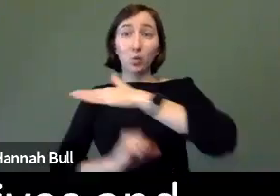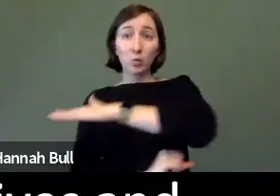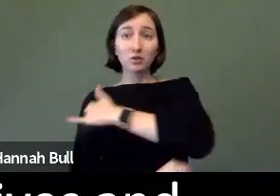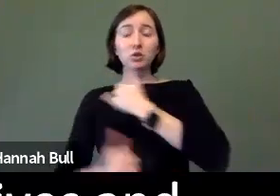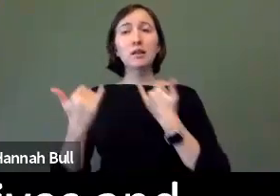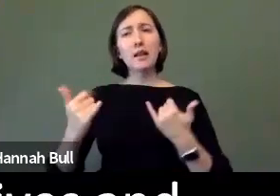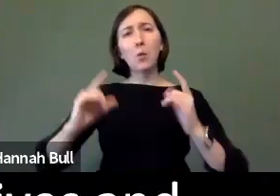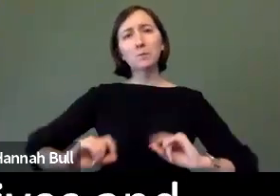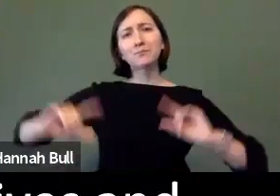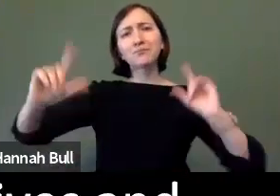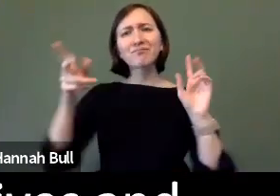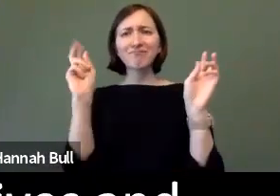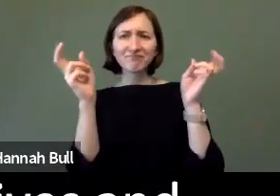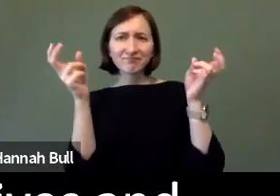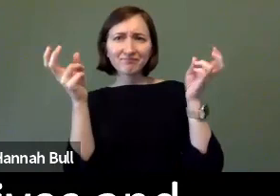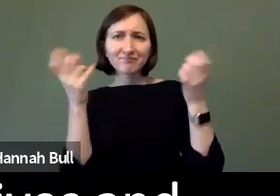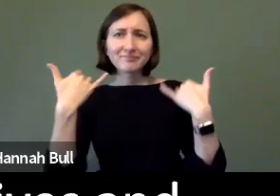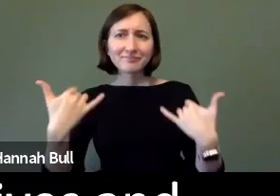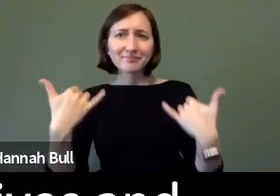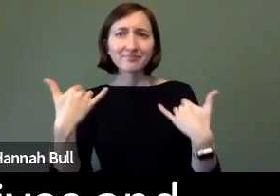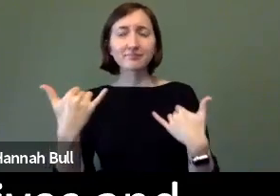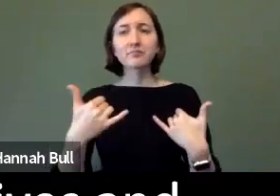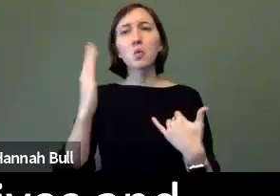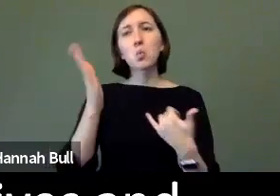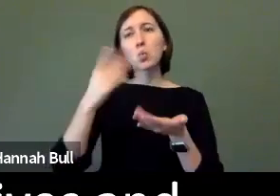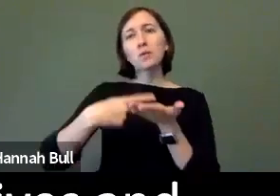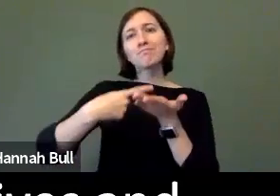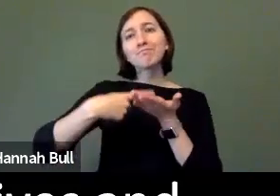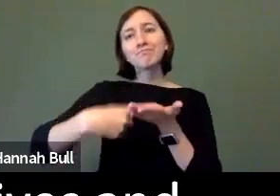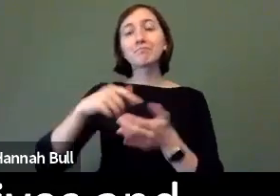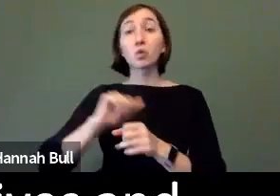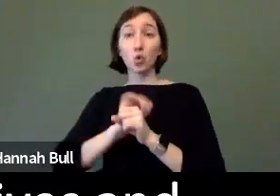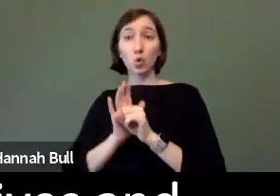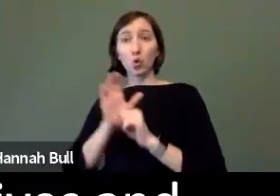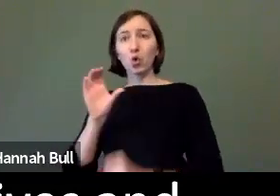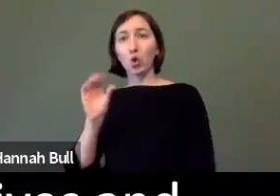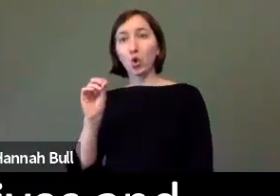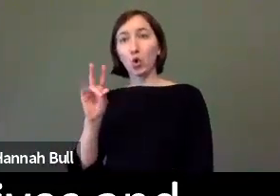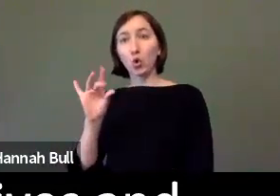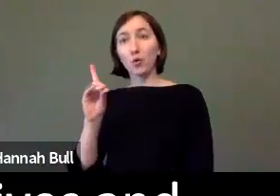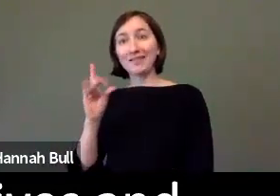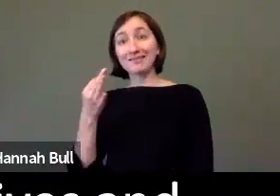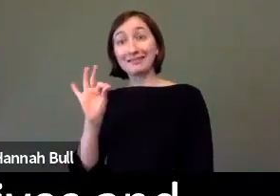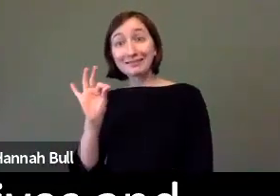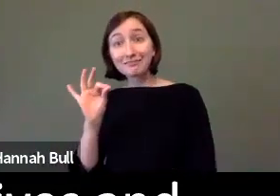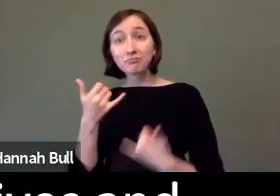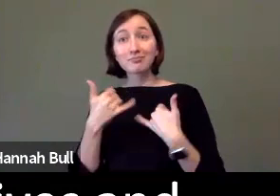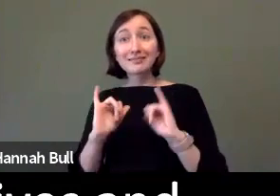We're going to talk today about COVID-19 pandemic as it continues to have an impact on our lives